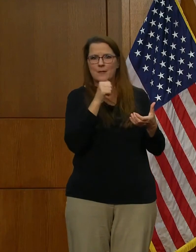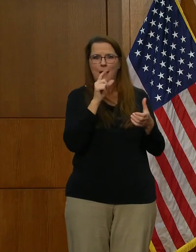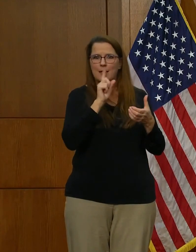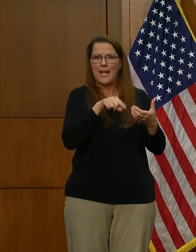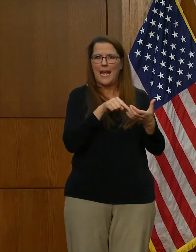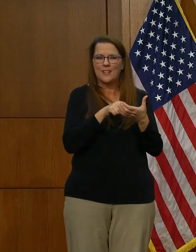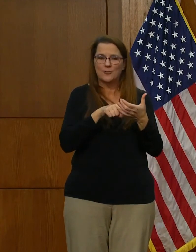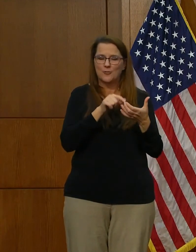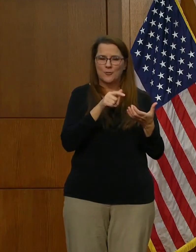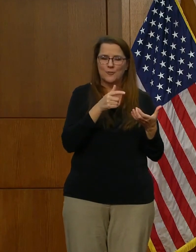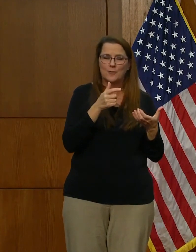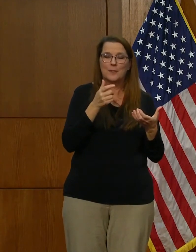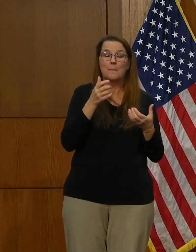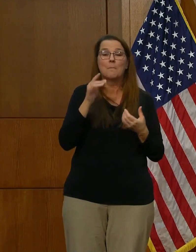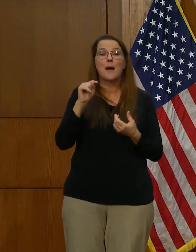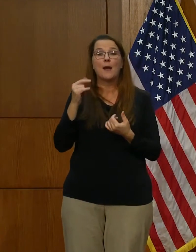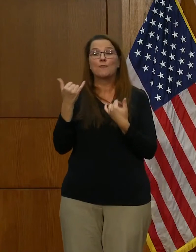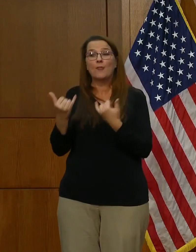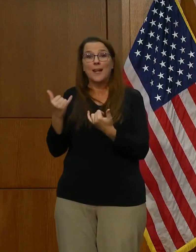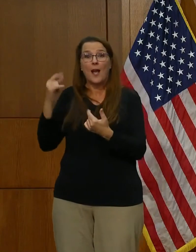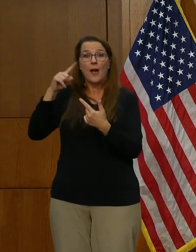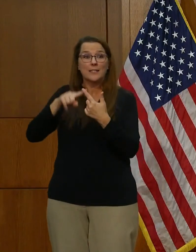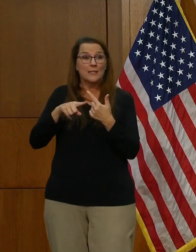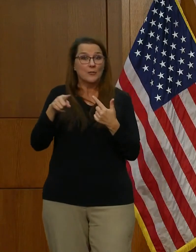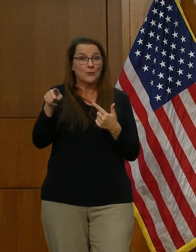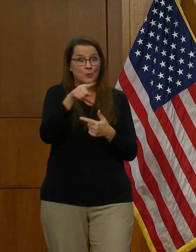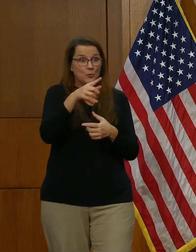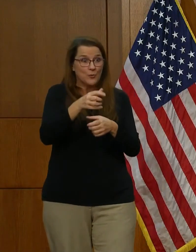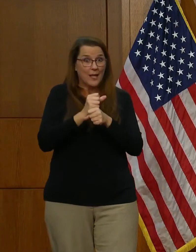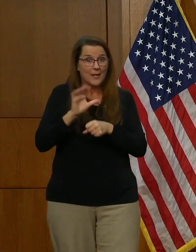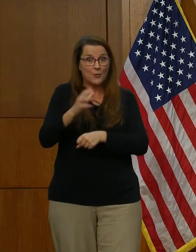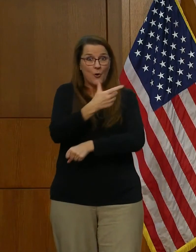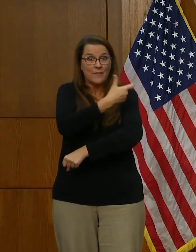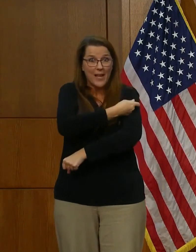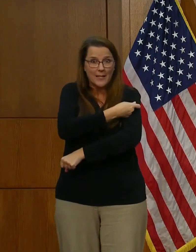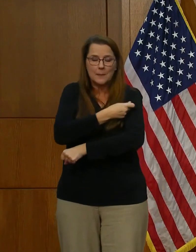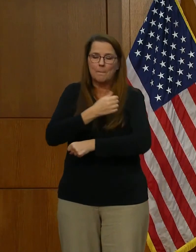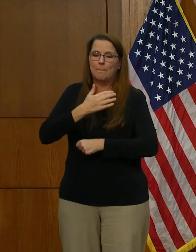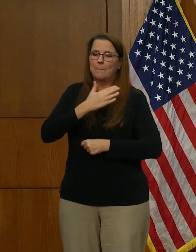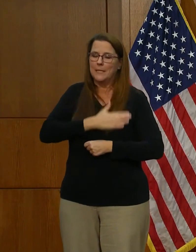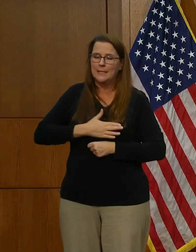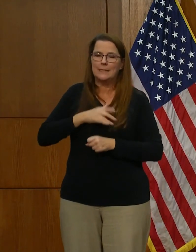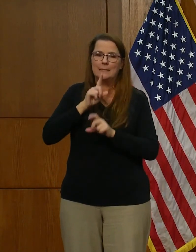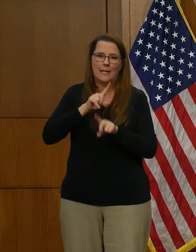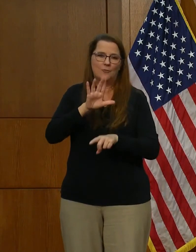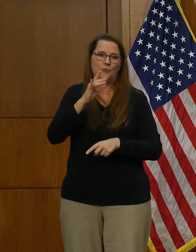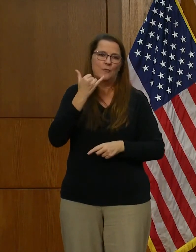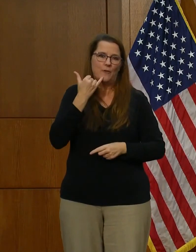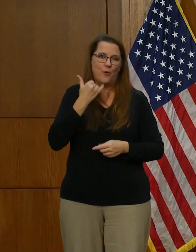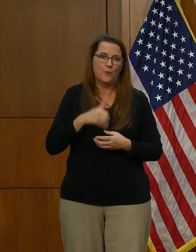CALLING. BUT RIGHT NOW, UNTIL